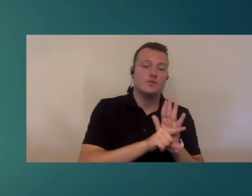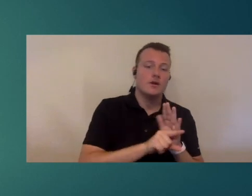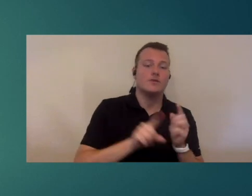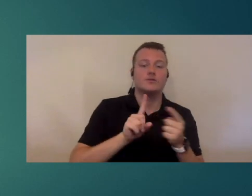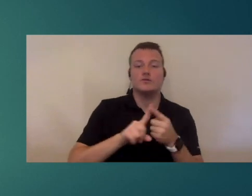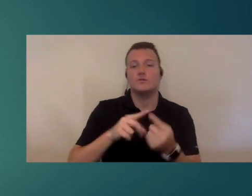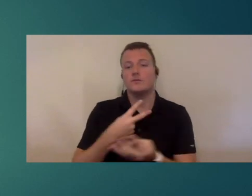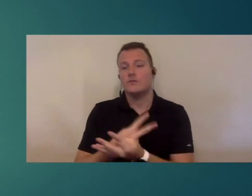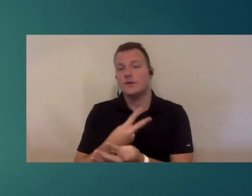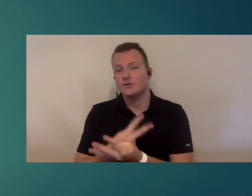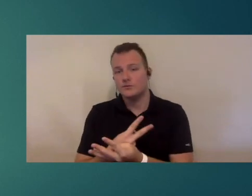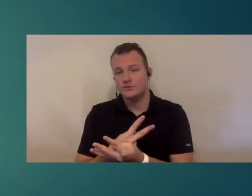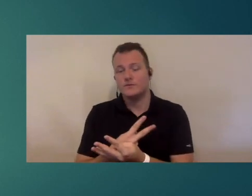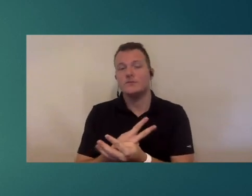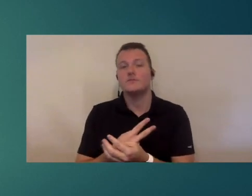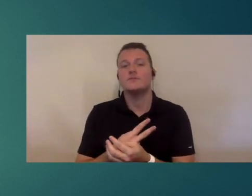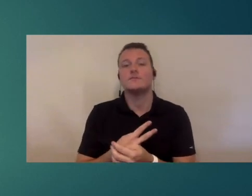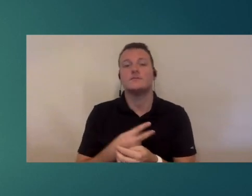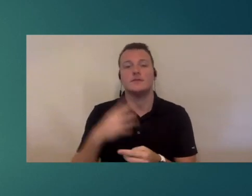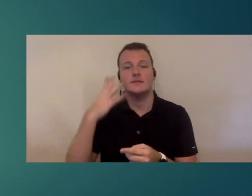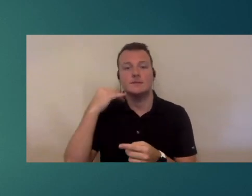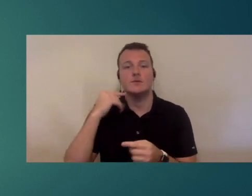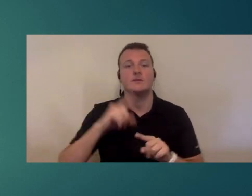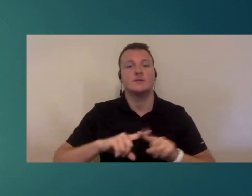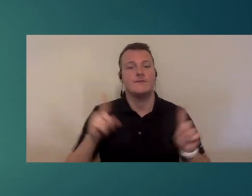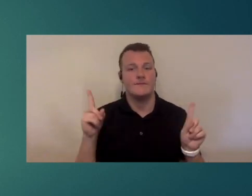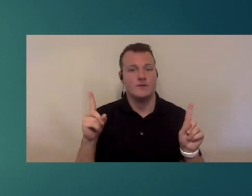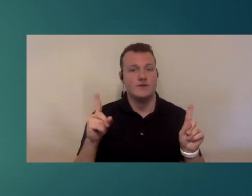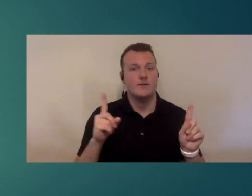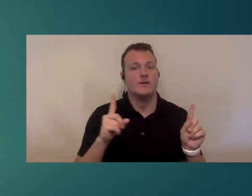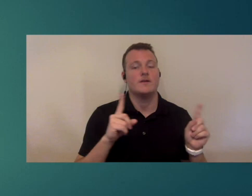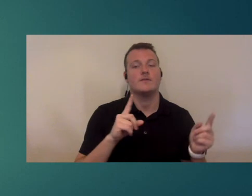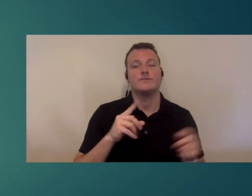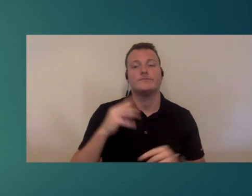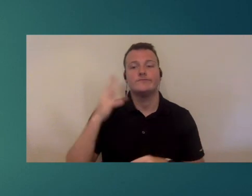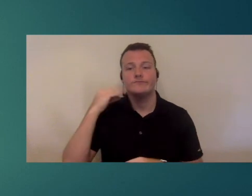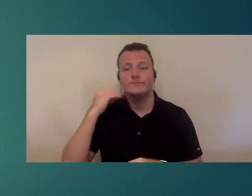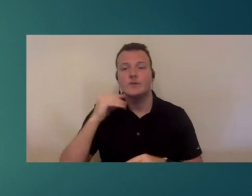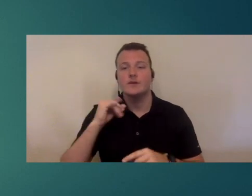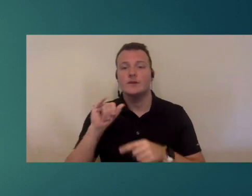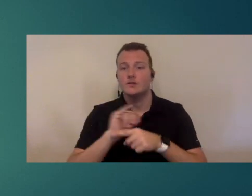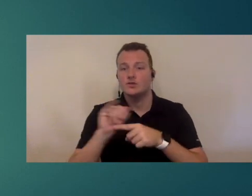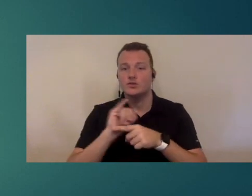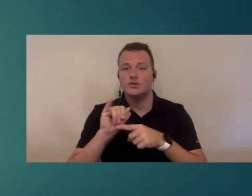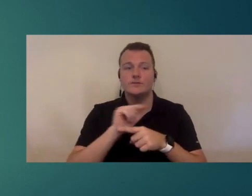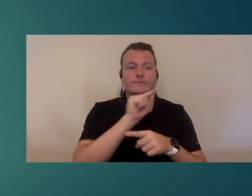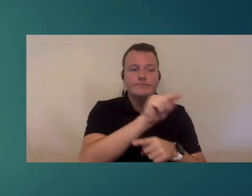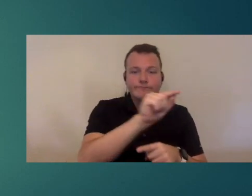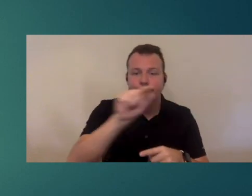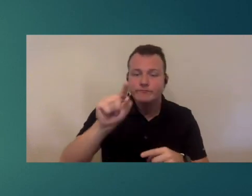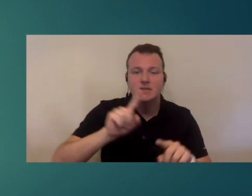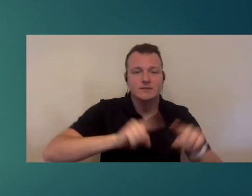graduate education experience. I want to see a variety of your rotations. I- you